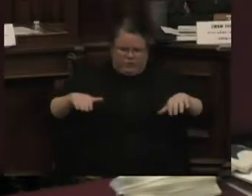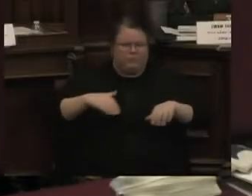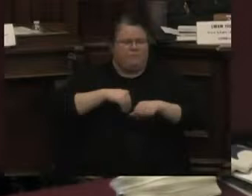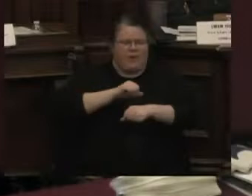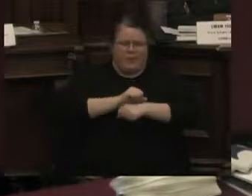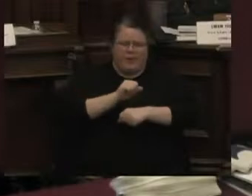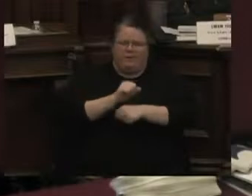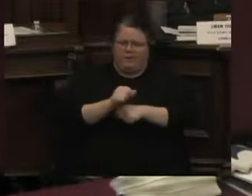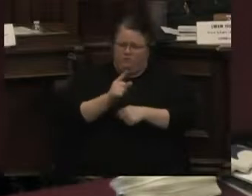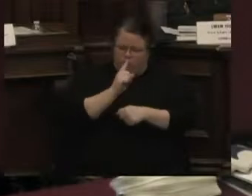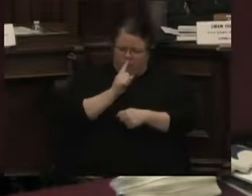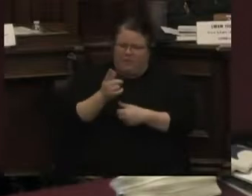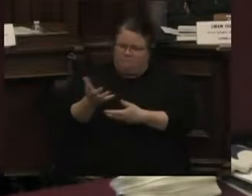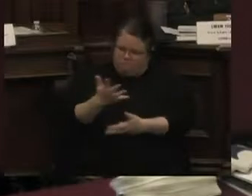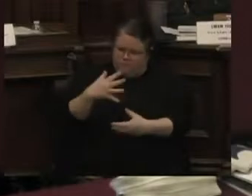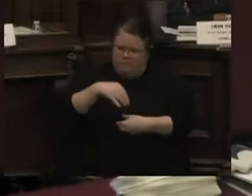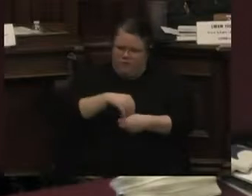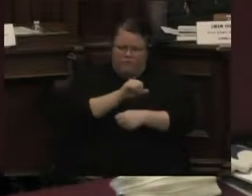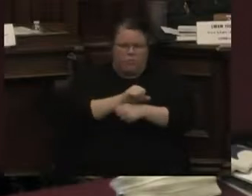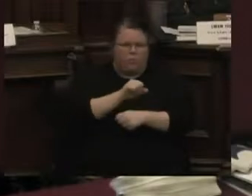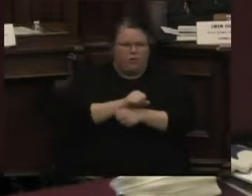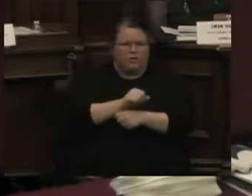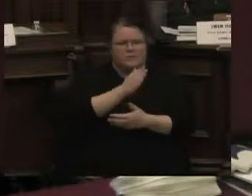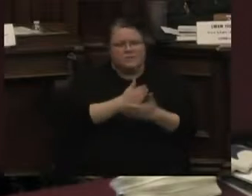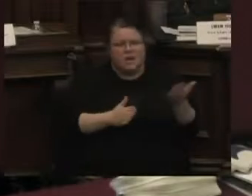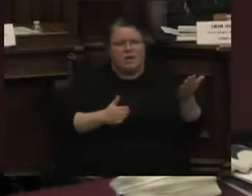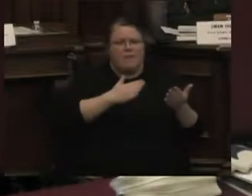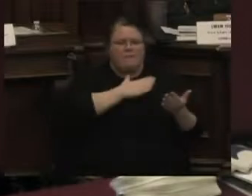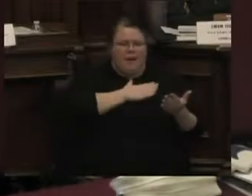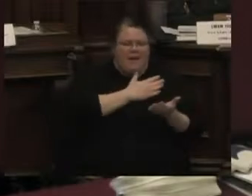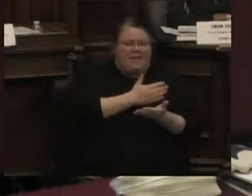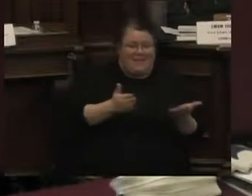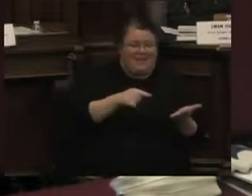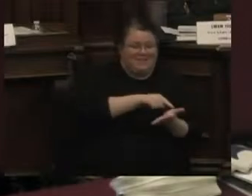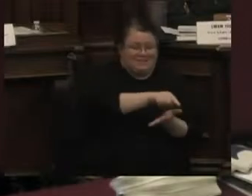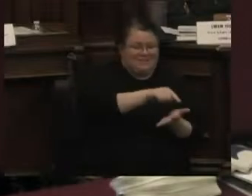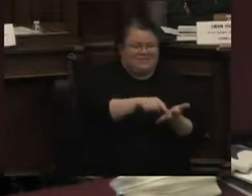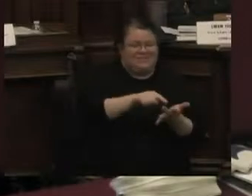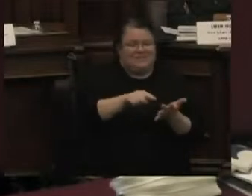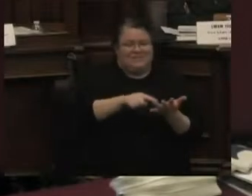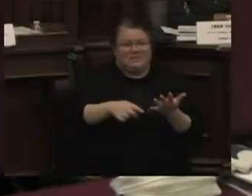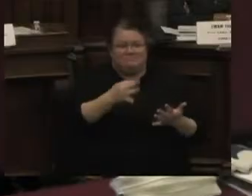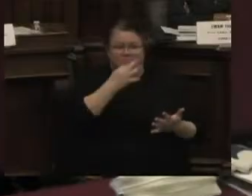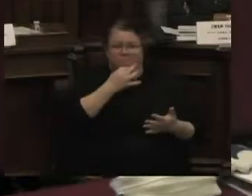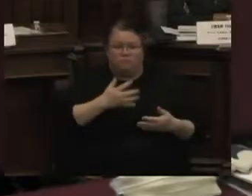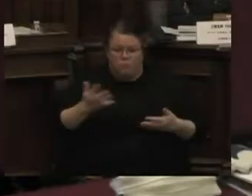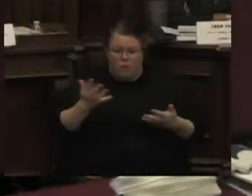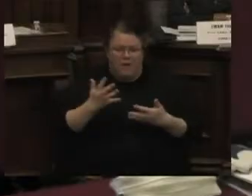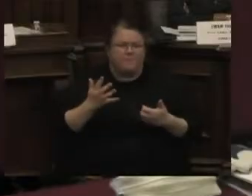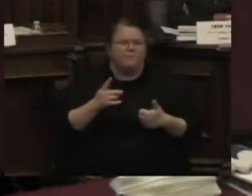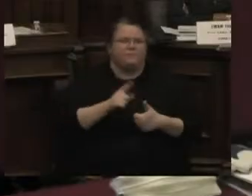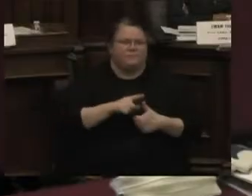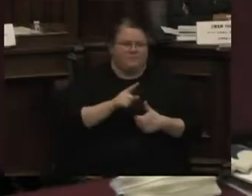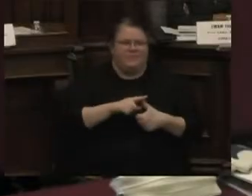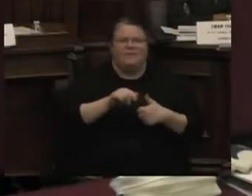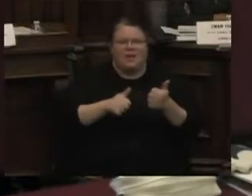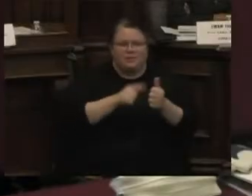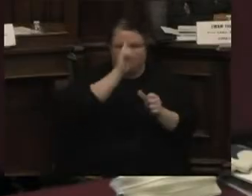that I lean into in order to actually do the work and engage in the work. And so some of